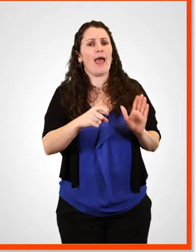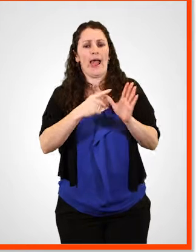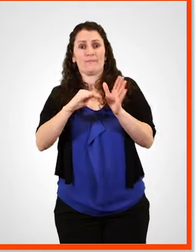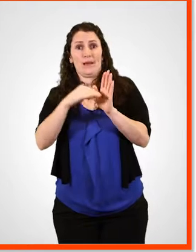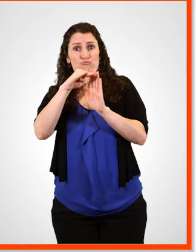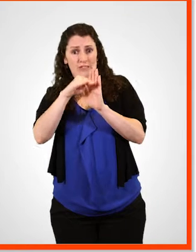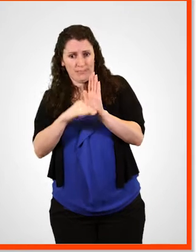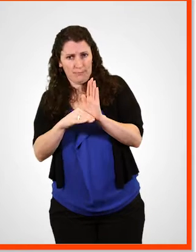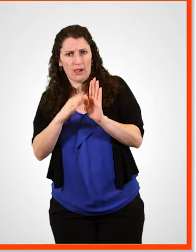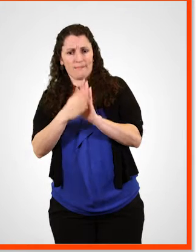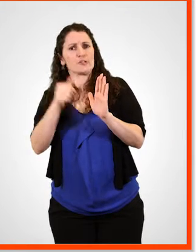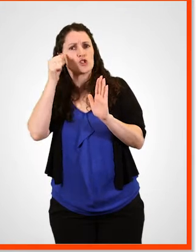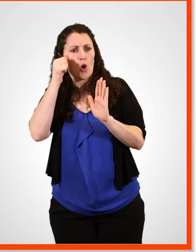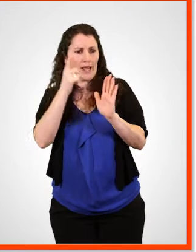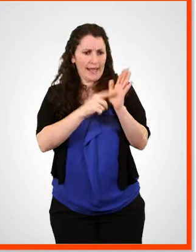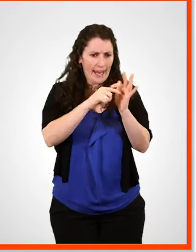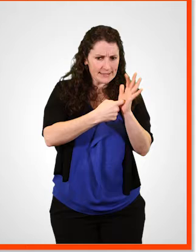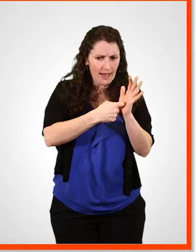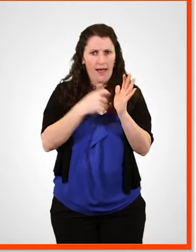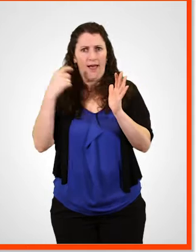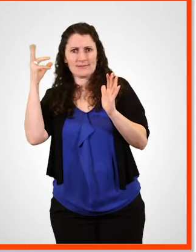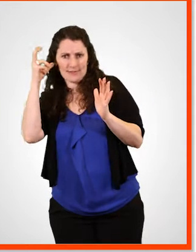that systematic relationship between letters and sounds.